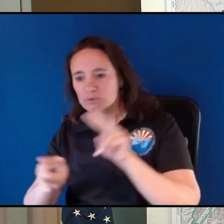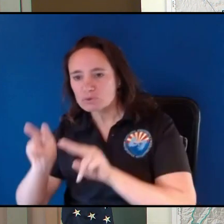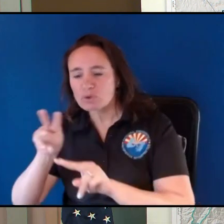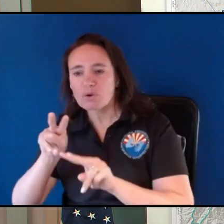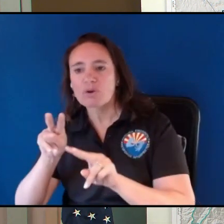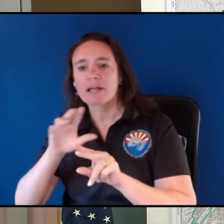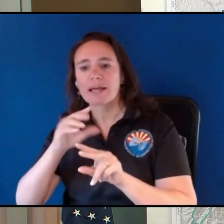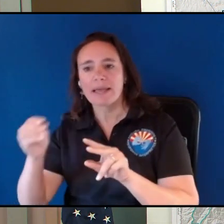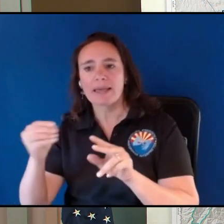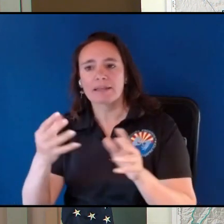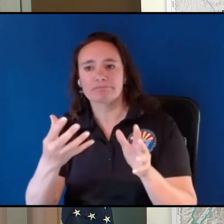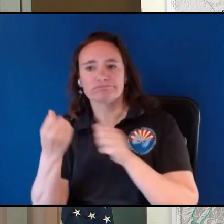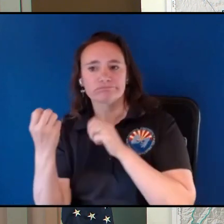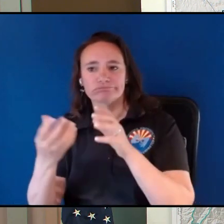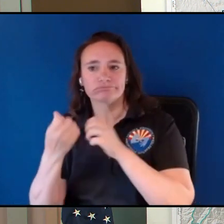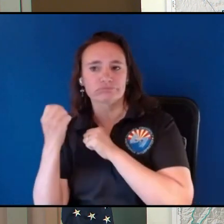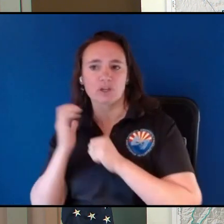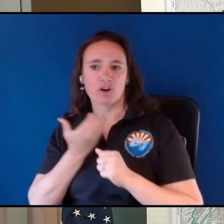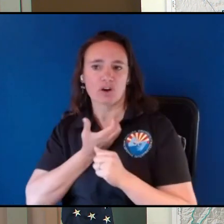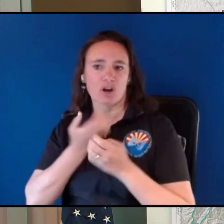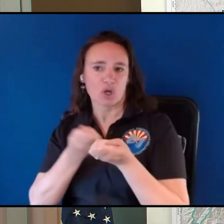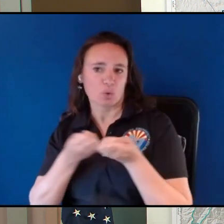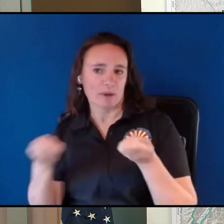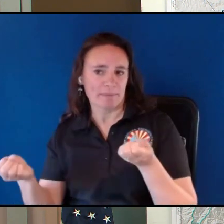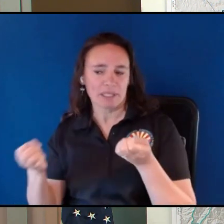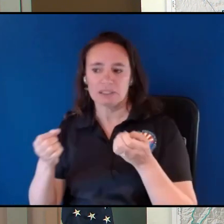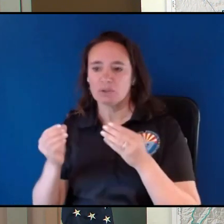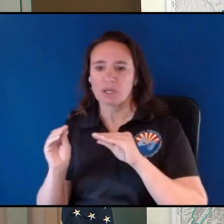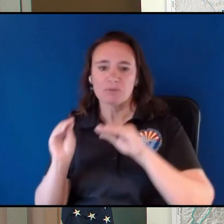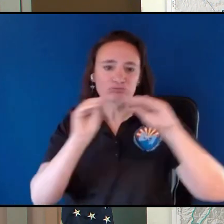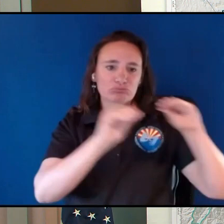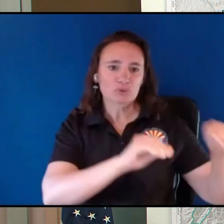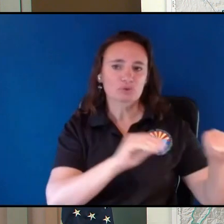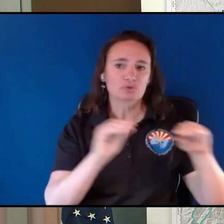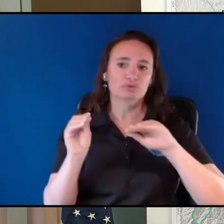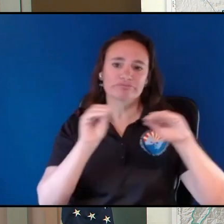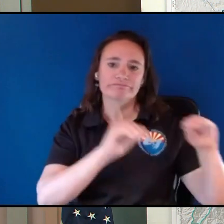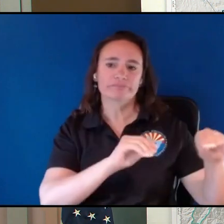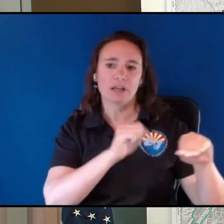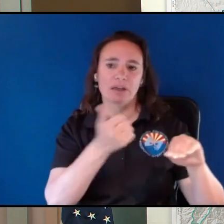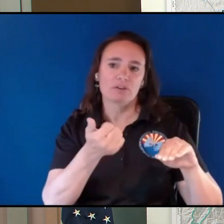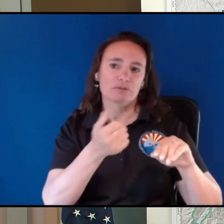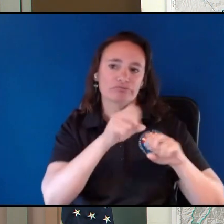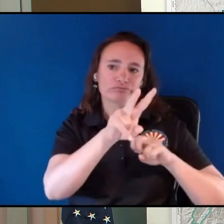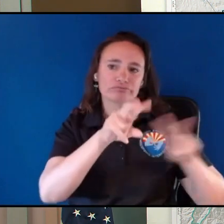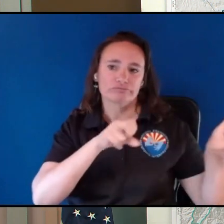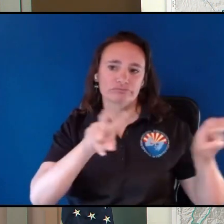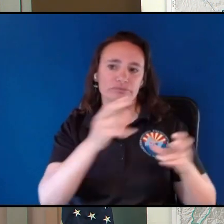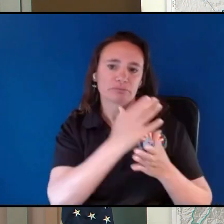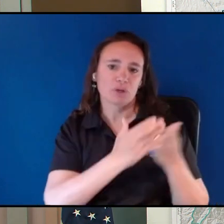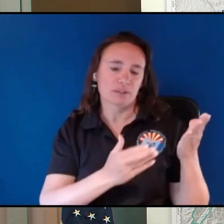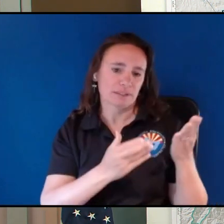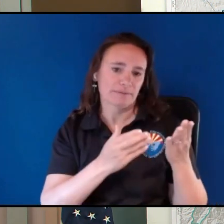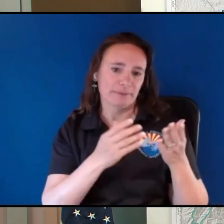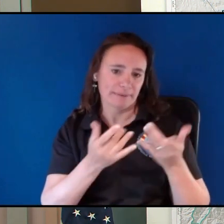reallocate that equipment throughout the the remainder of the fire area. Going down in the division "Charlie" over on